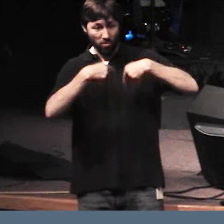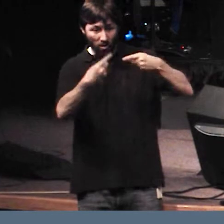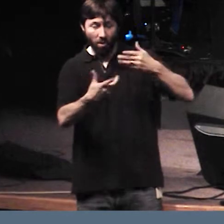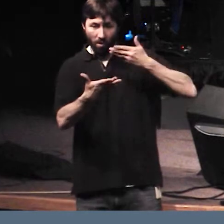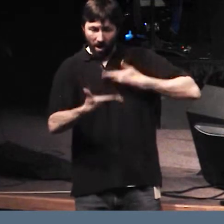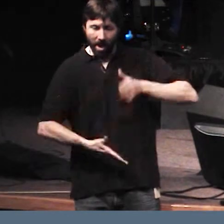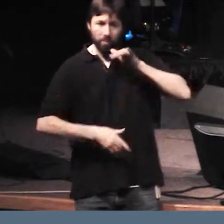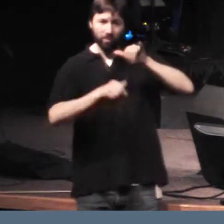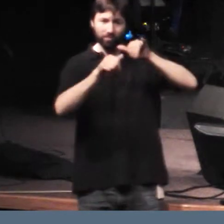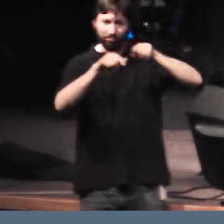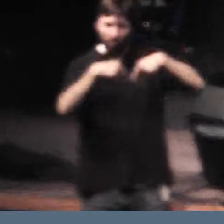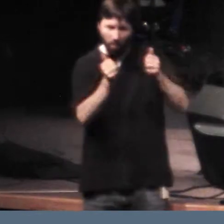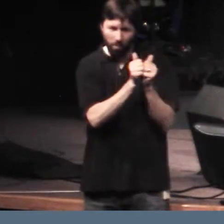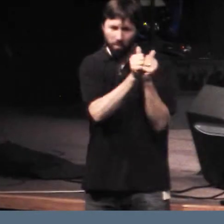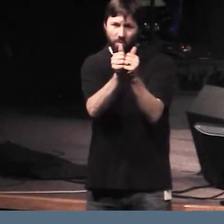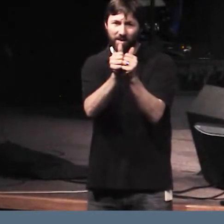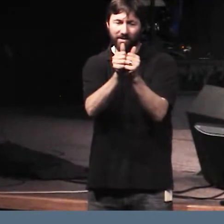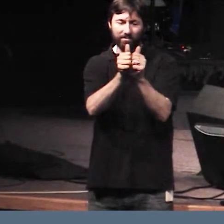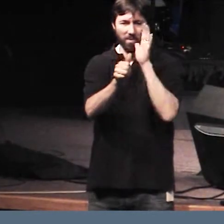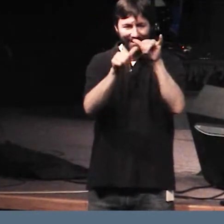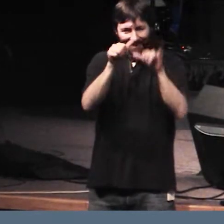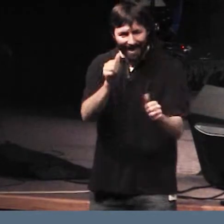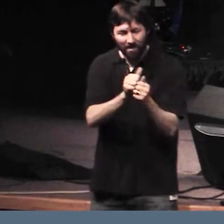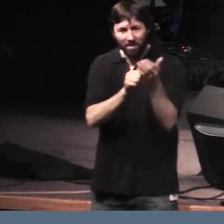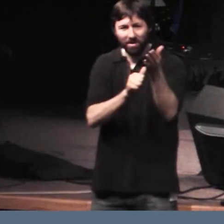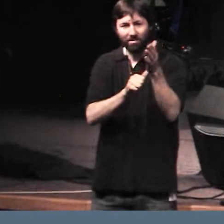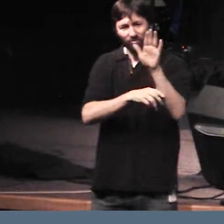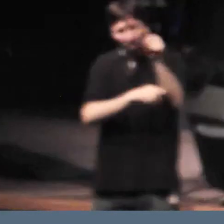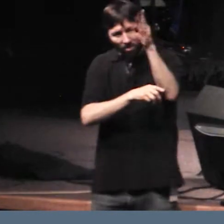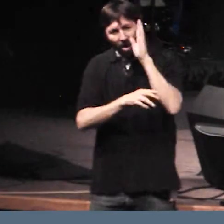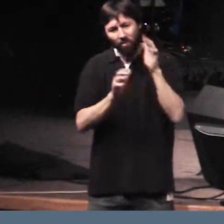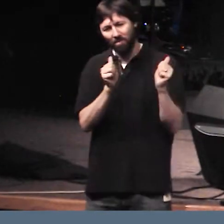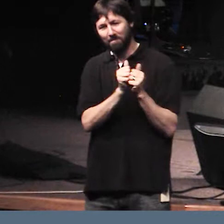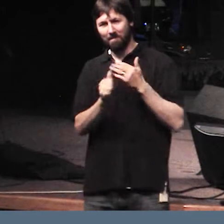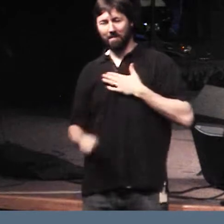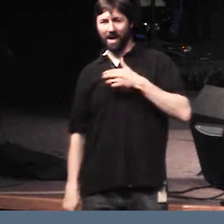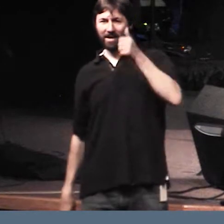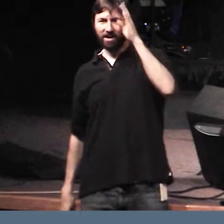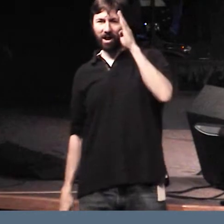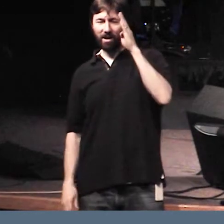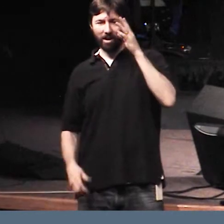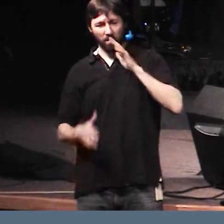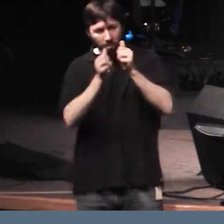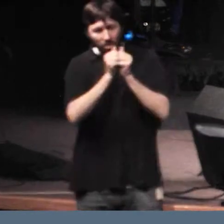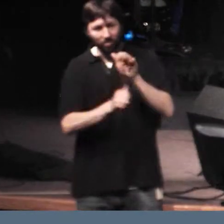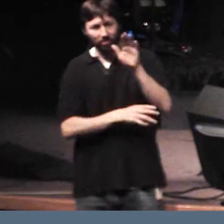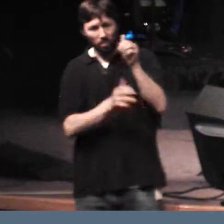I'll stay your people will be my people and your God my God I want to even be buried with you and you need to understand these words of